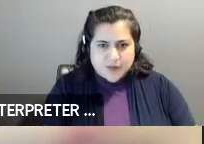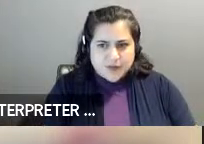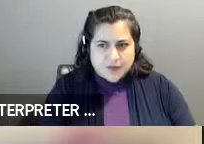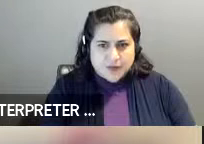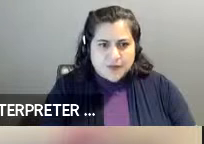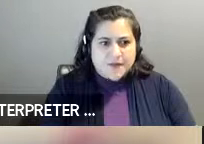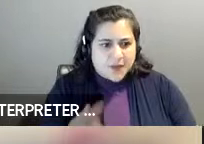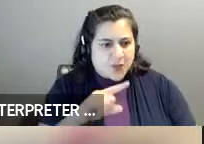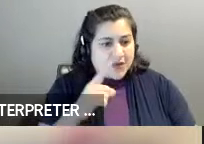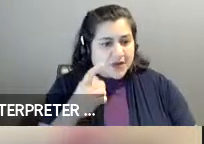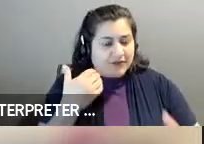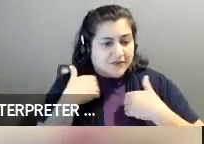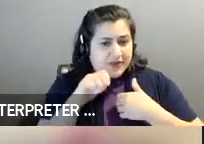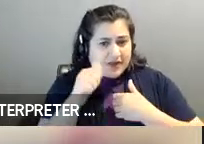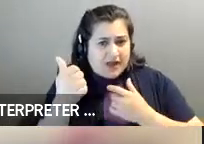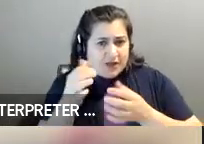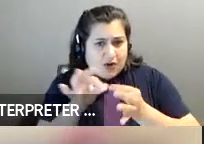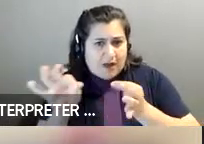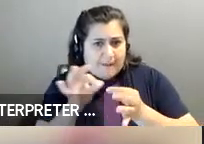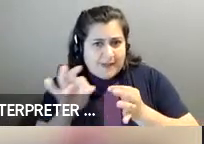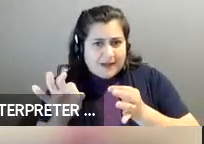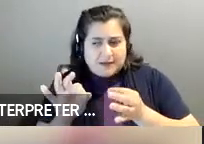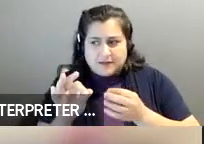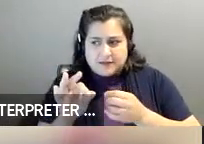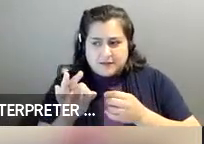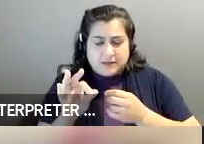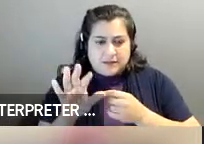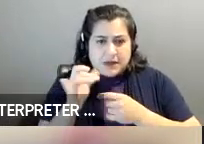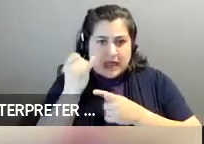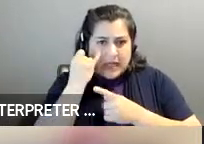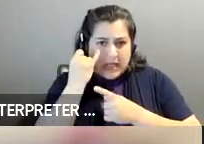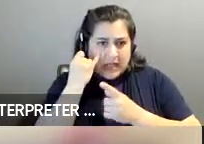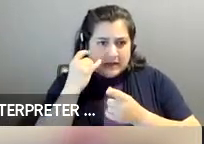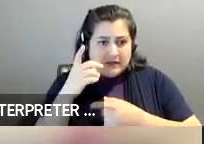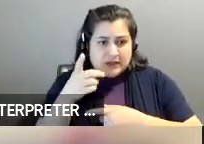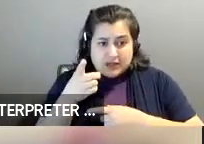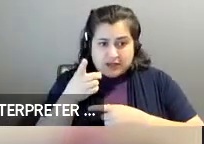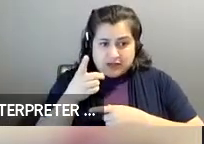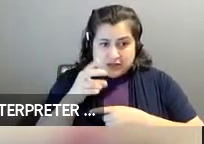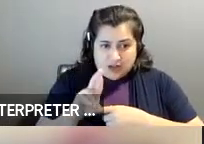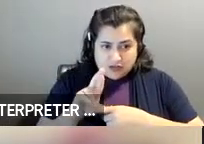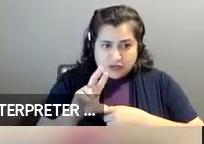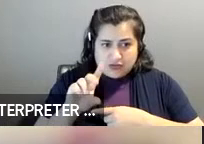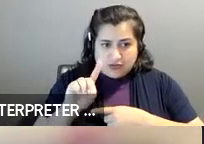So we have another comment, if Dr. D'Souza is still available.